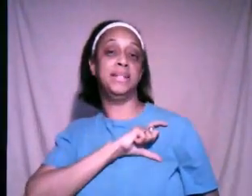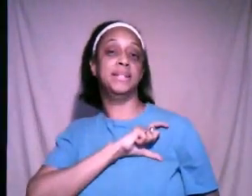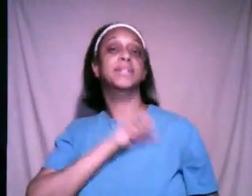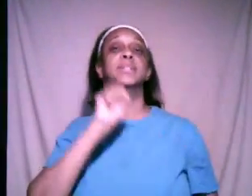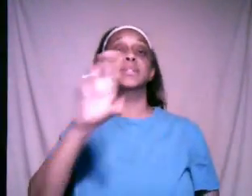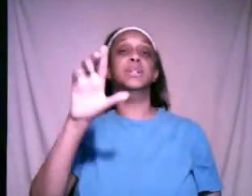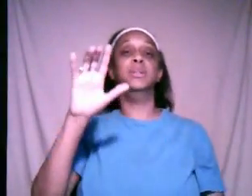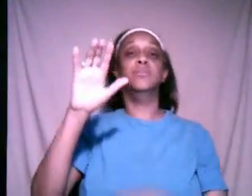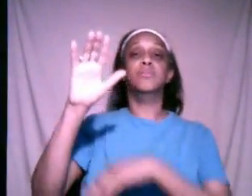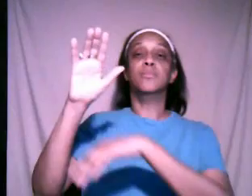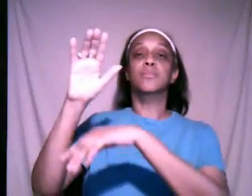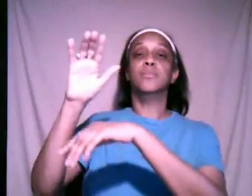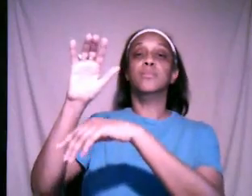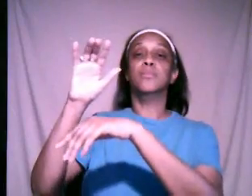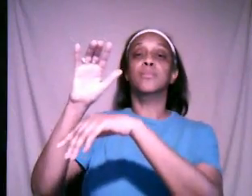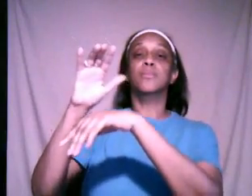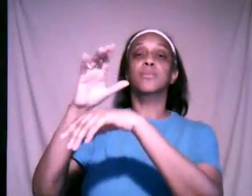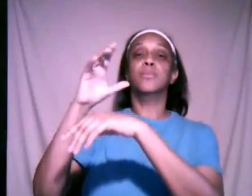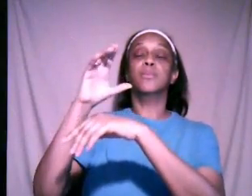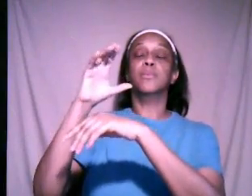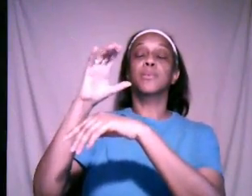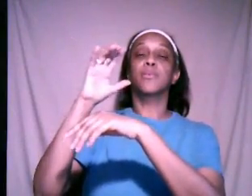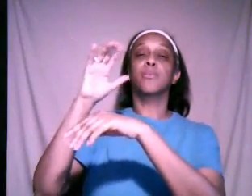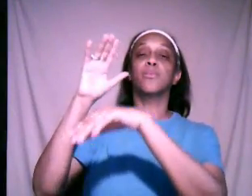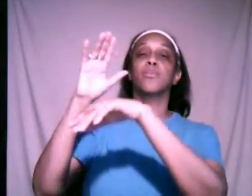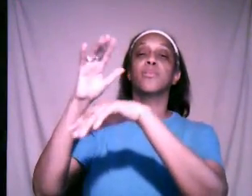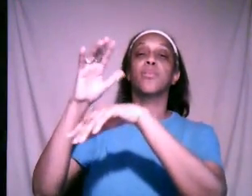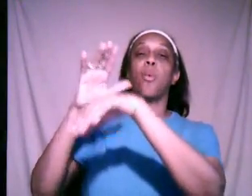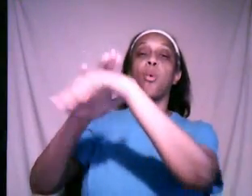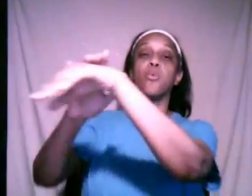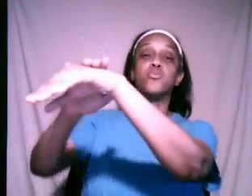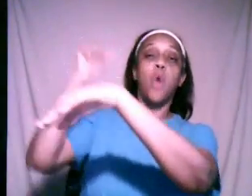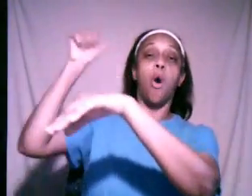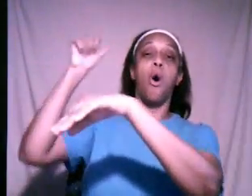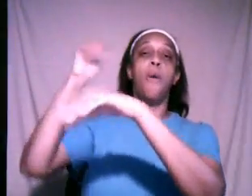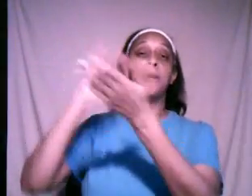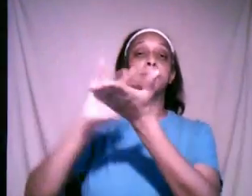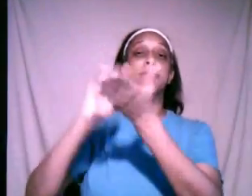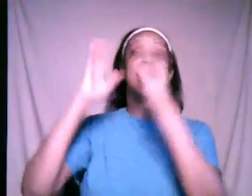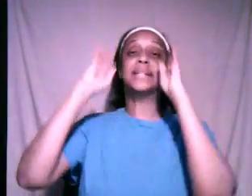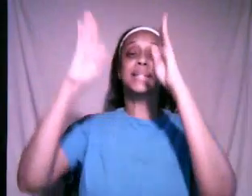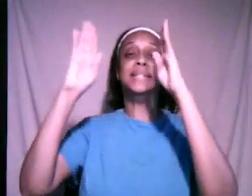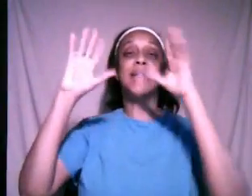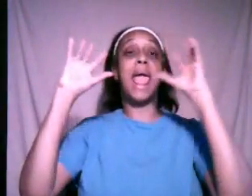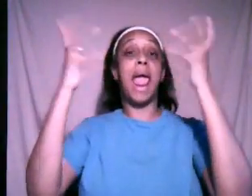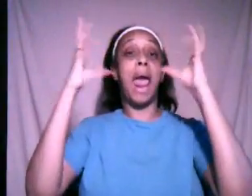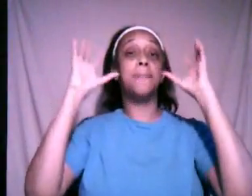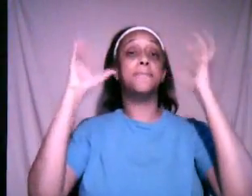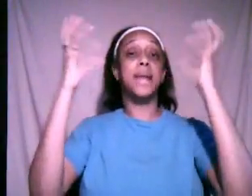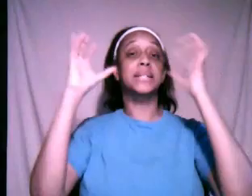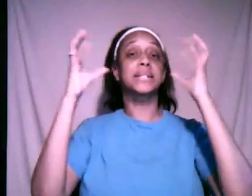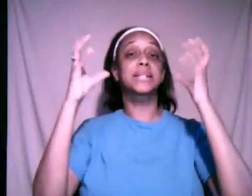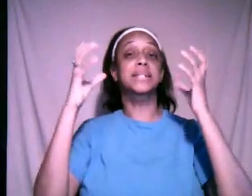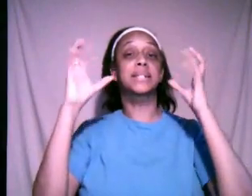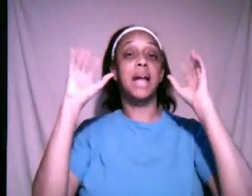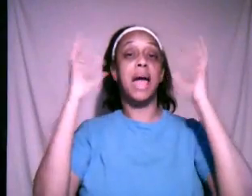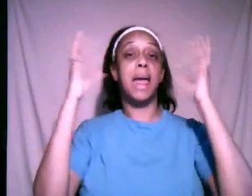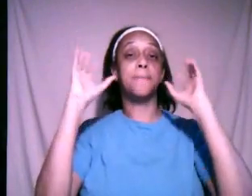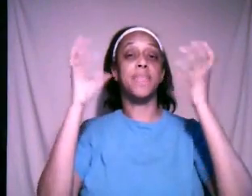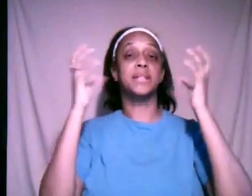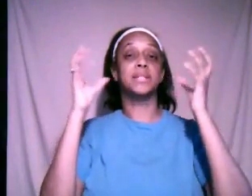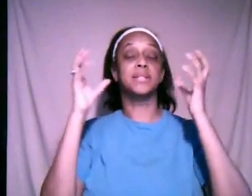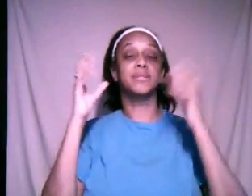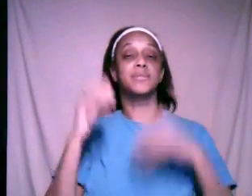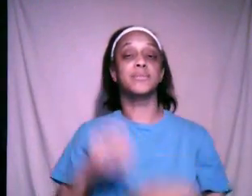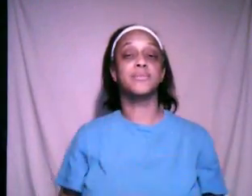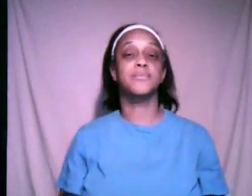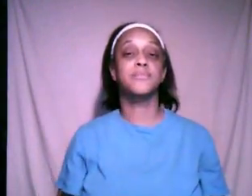seeking medical attention.